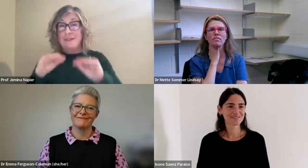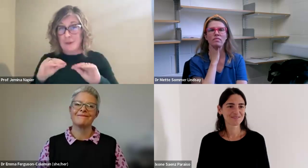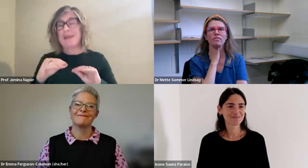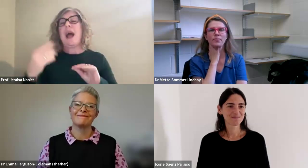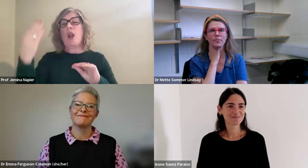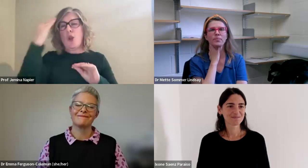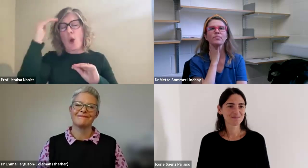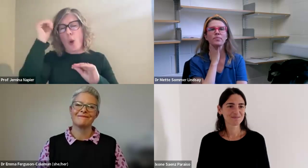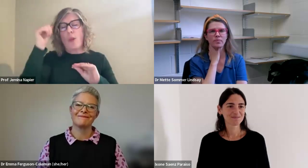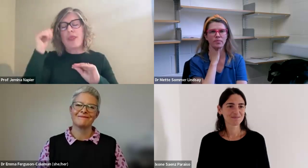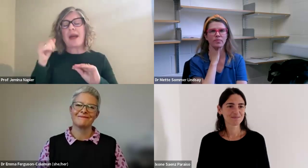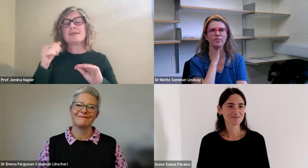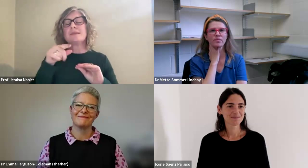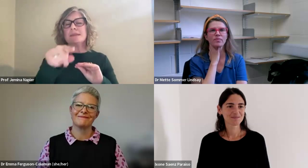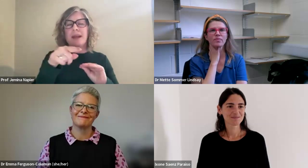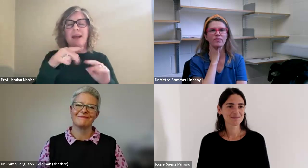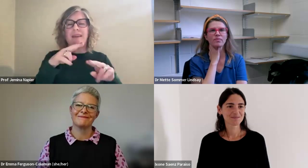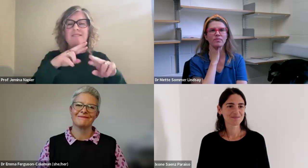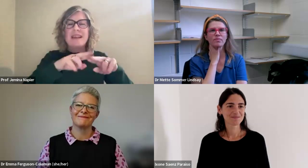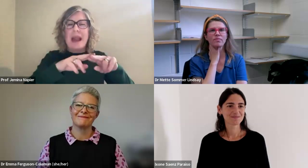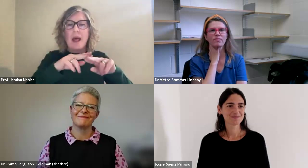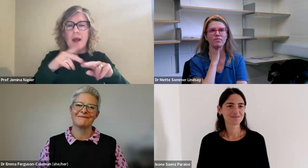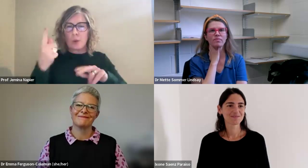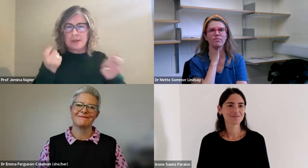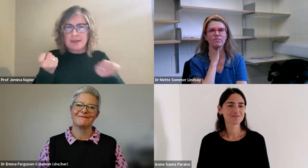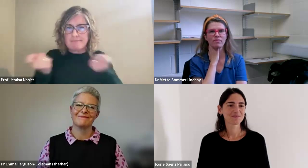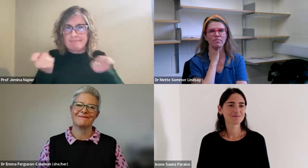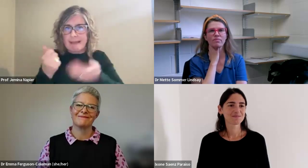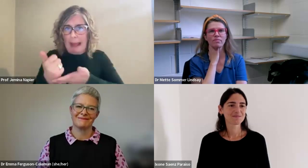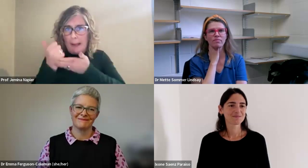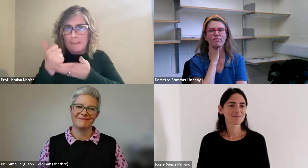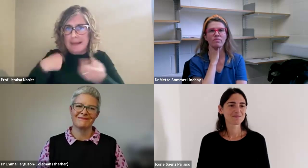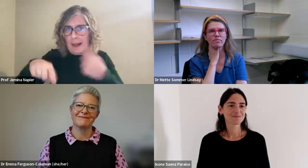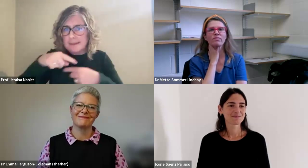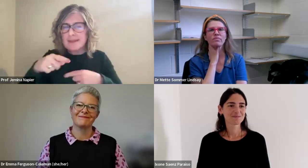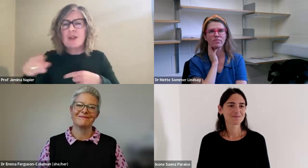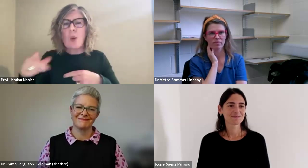so we are going to have to bring this to a close, with the full knowledge that Fenella,